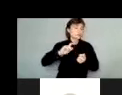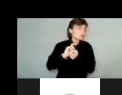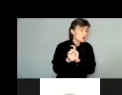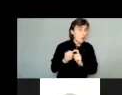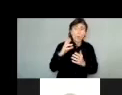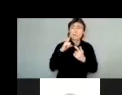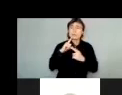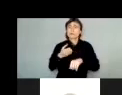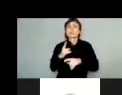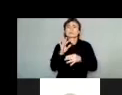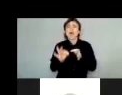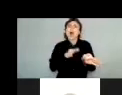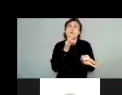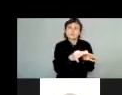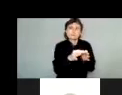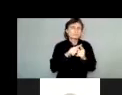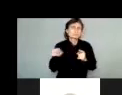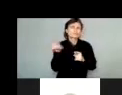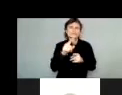program. So stay tuned.